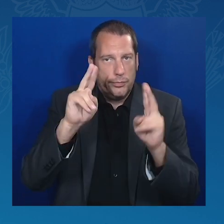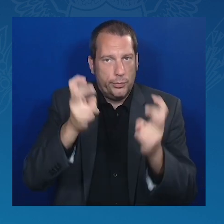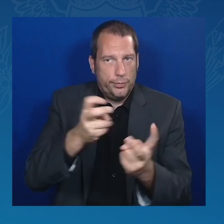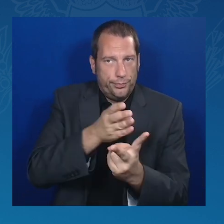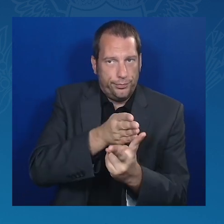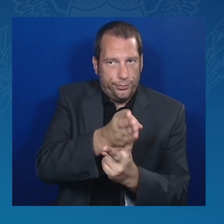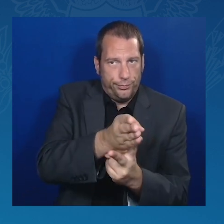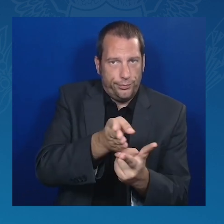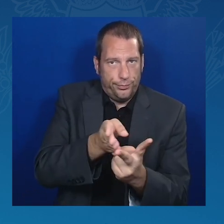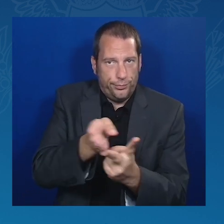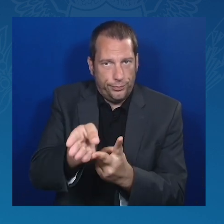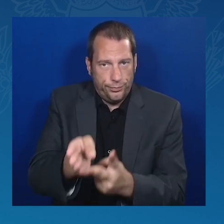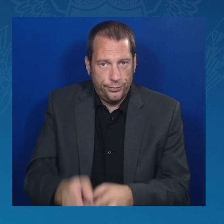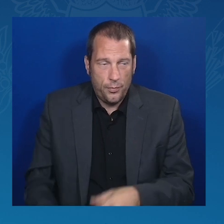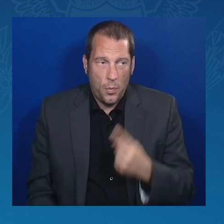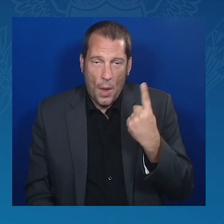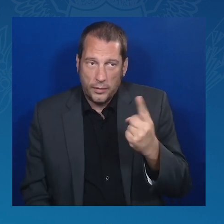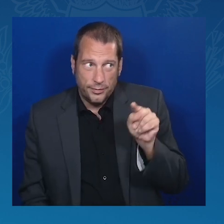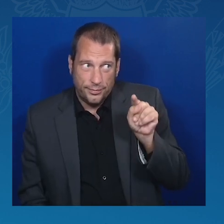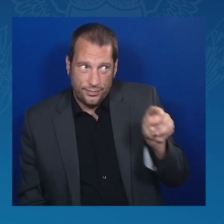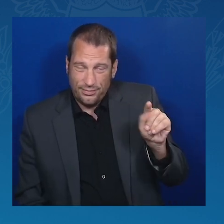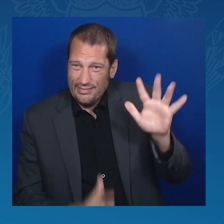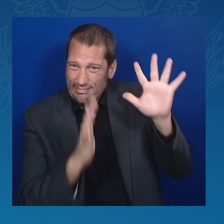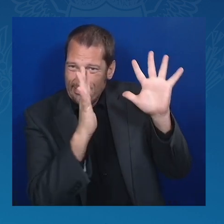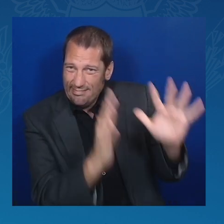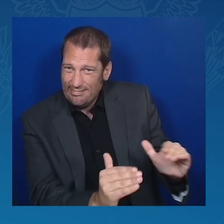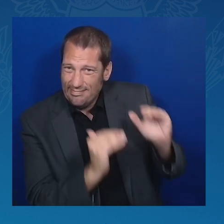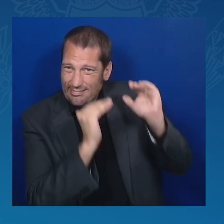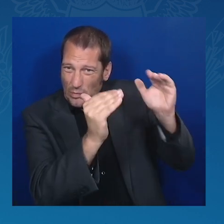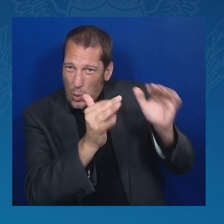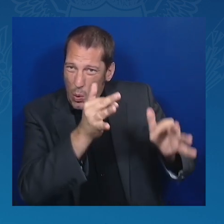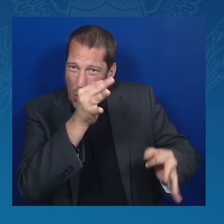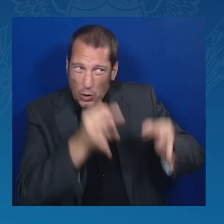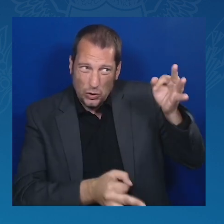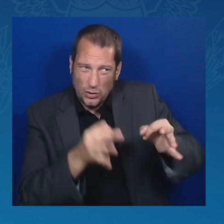took a fundamental freedom and the notion of it all,